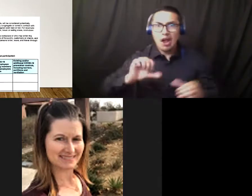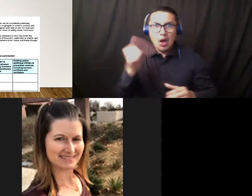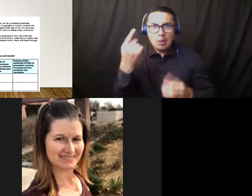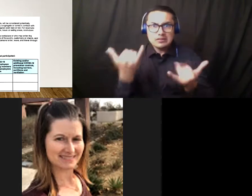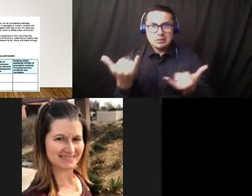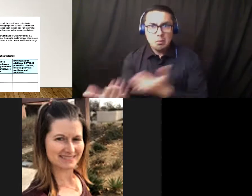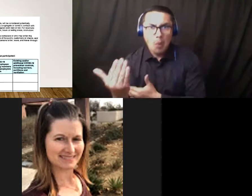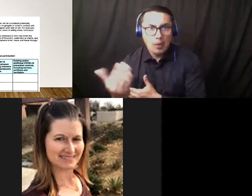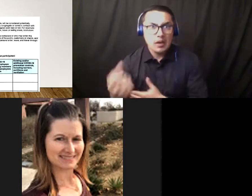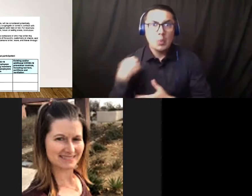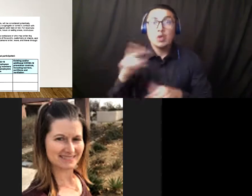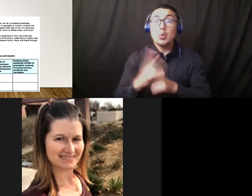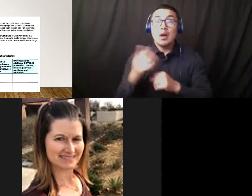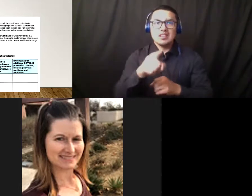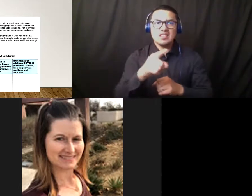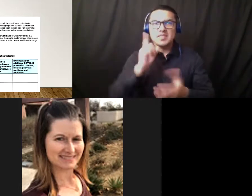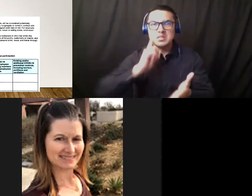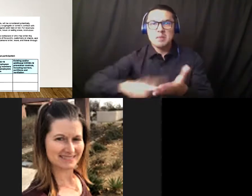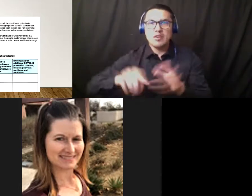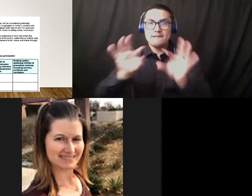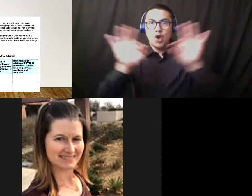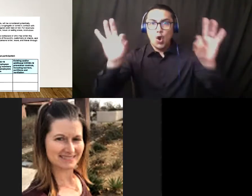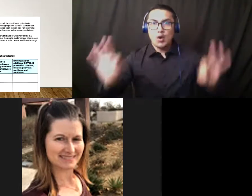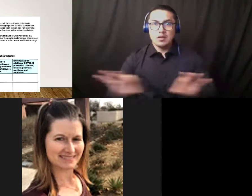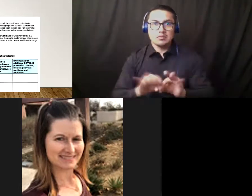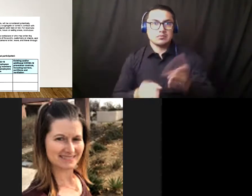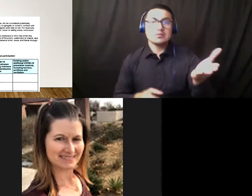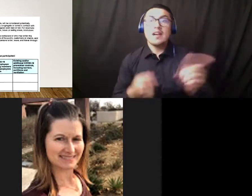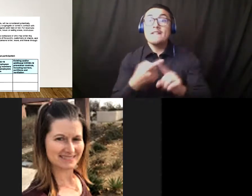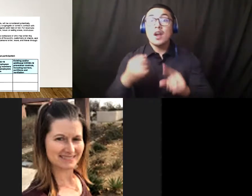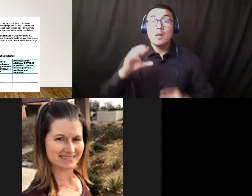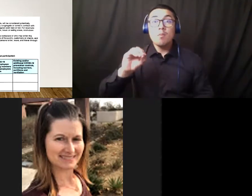You can see one of them there from our OSHA COVID prevention program.